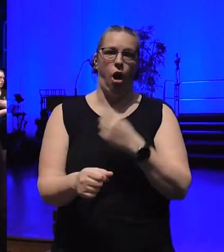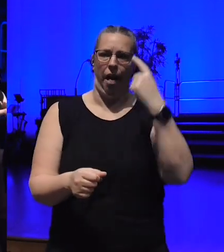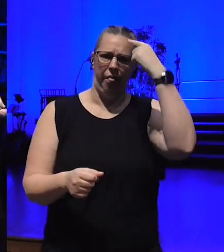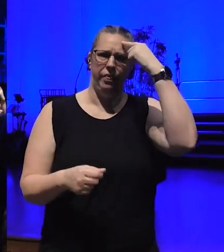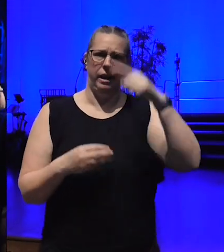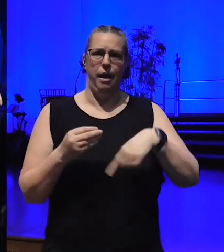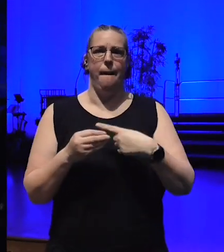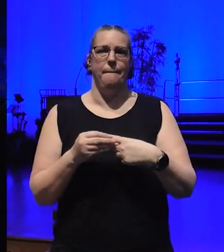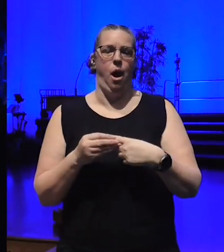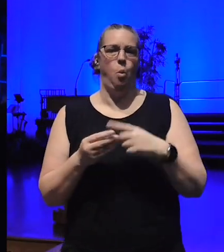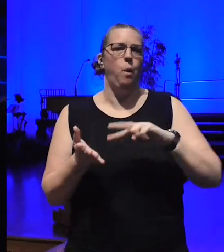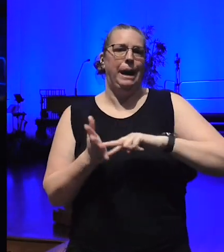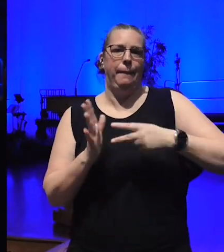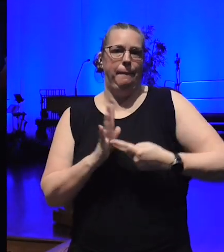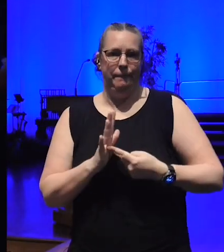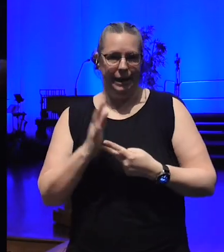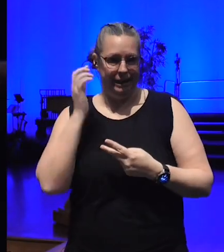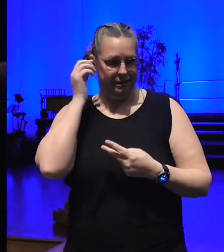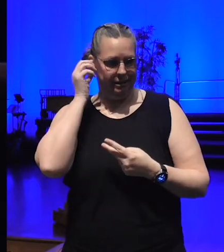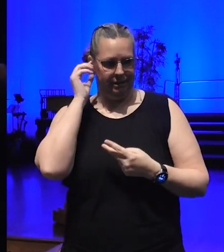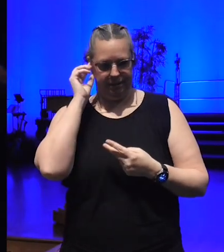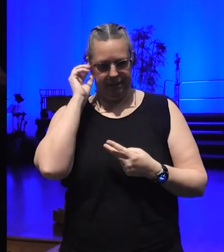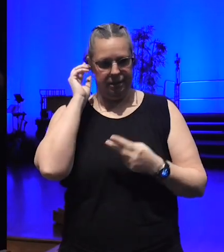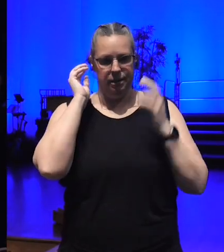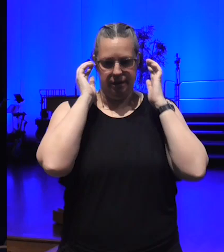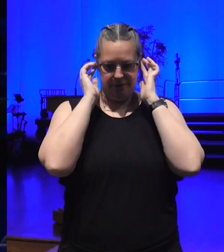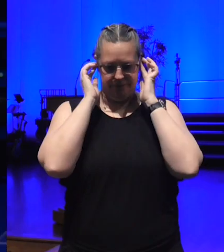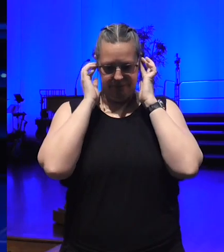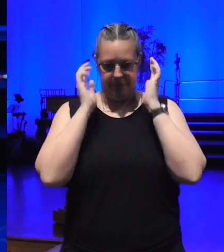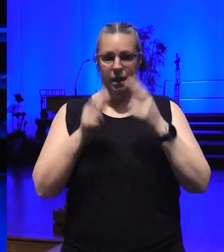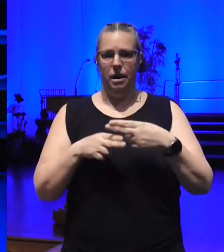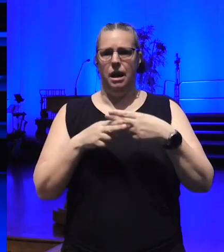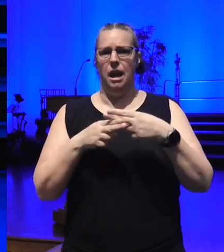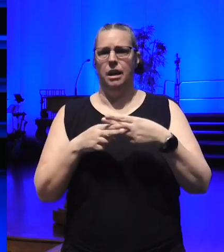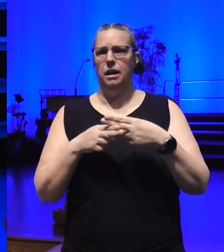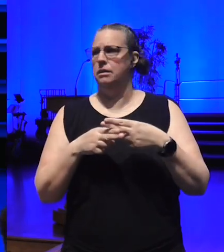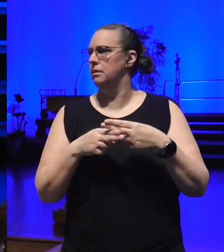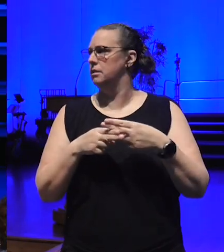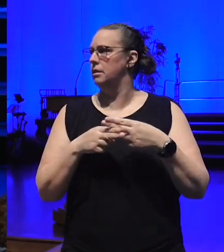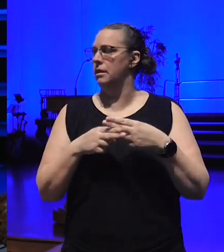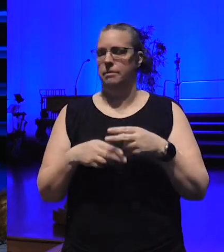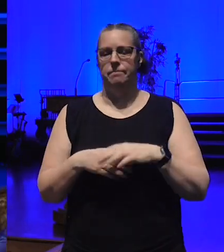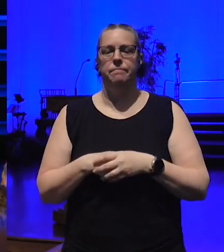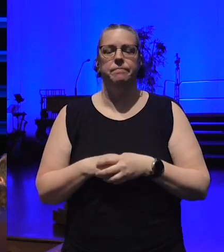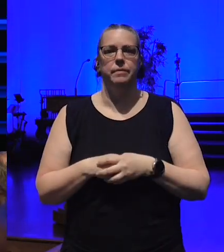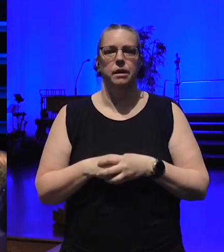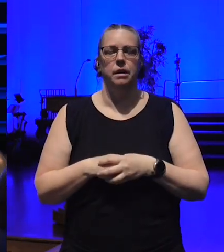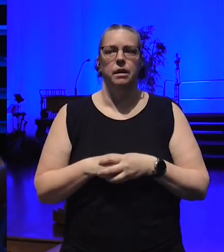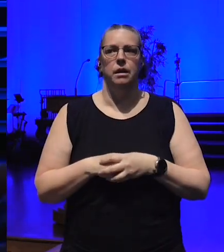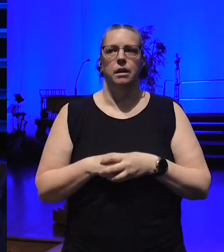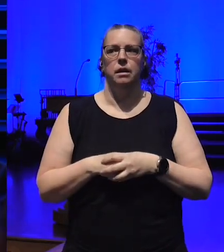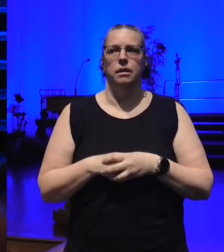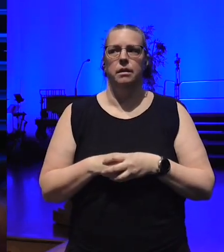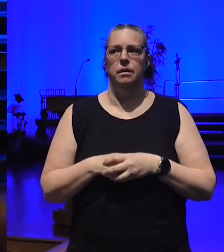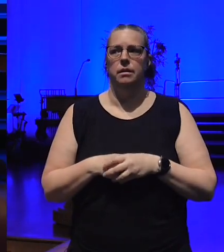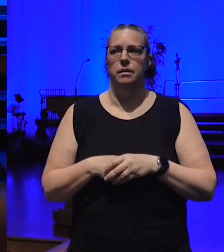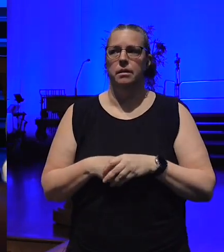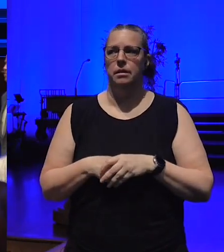kind of song would mean for you it's a song that's called the welcome table goes like this I'm going